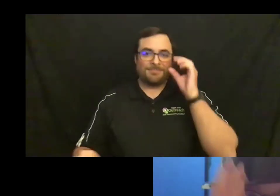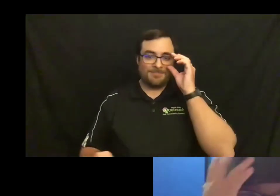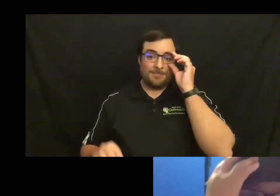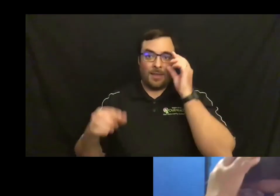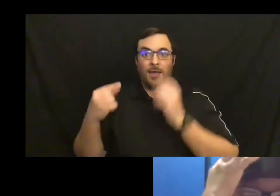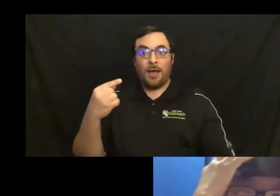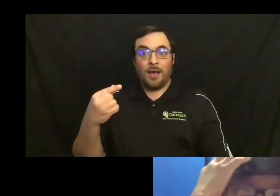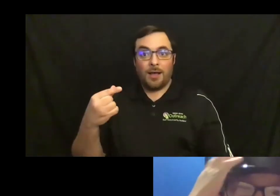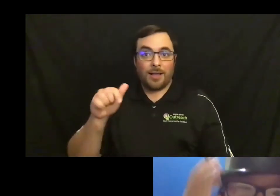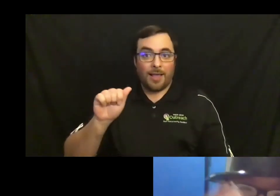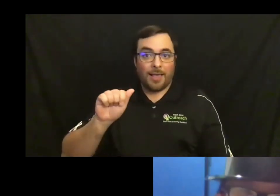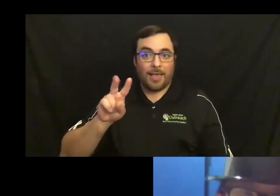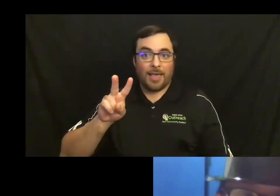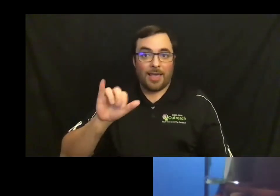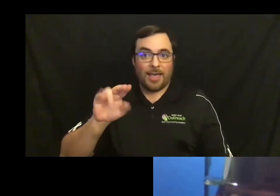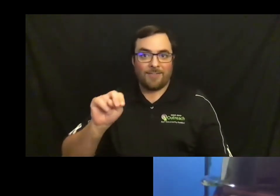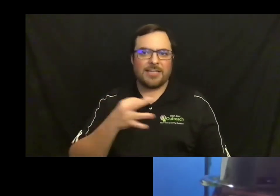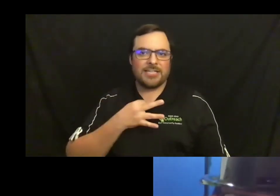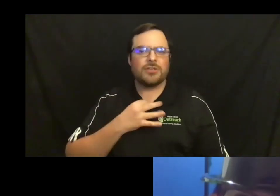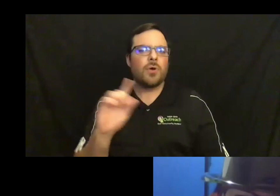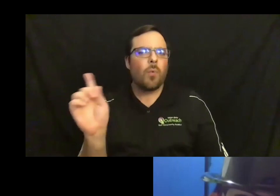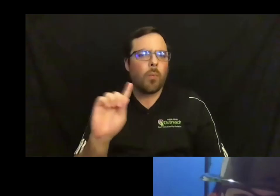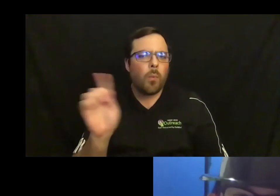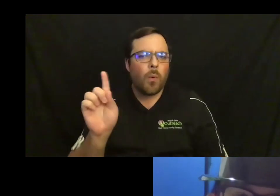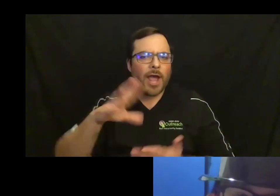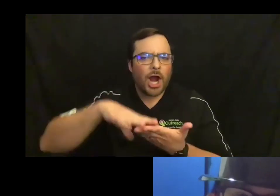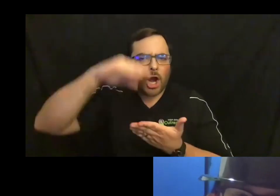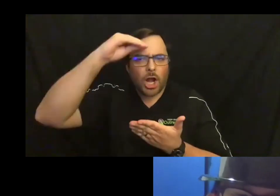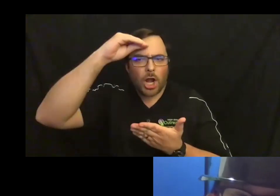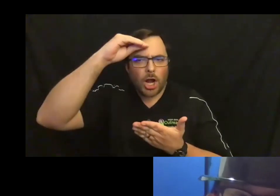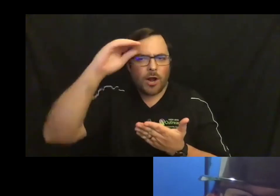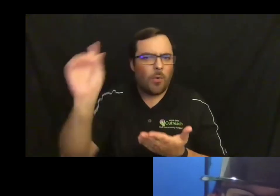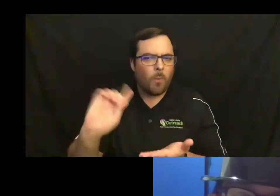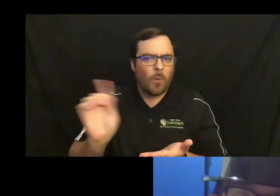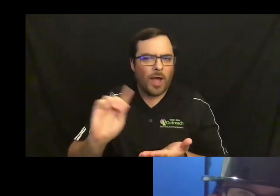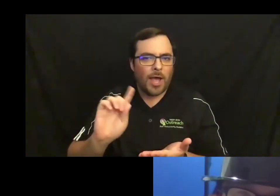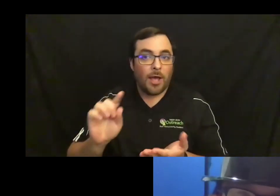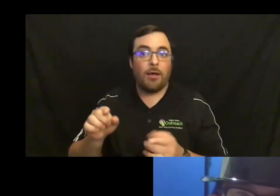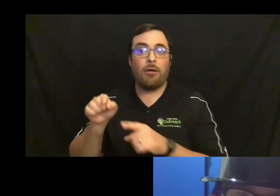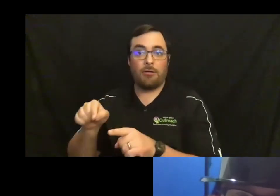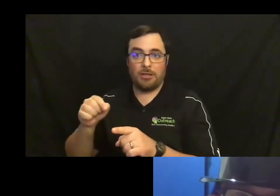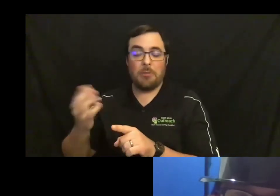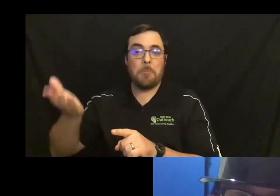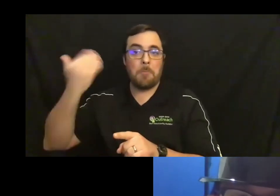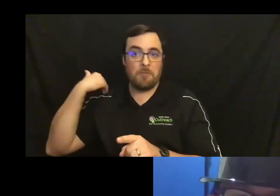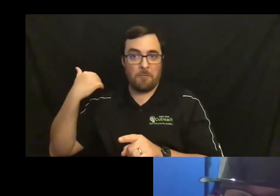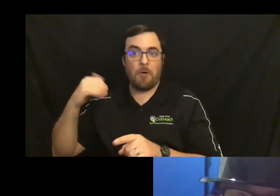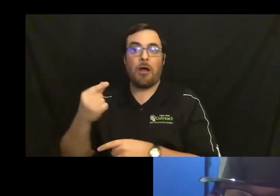Jen: Gavin is wondering where do you learn Taekwondo? He used to go to a place called JK Lee and